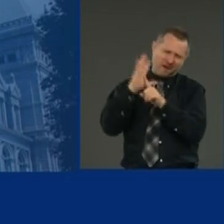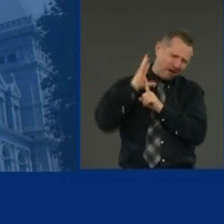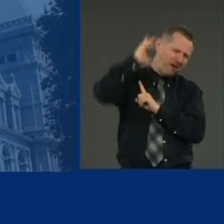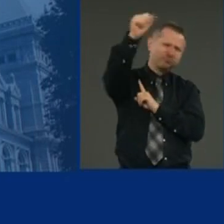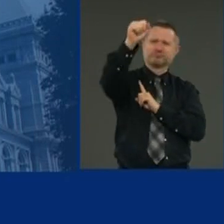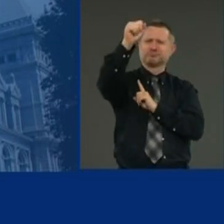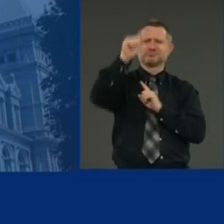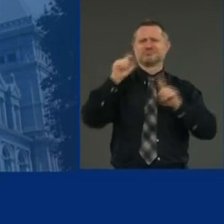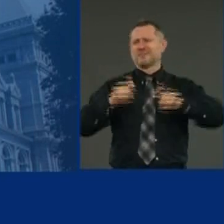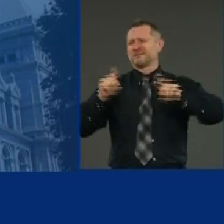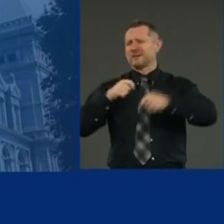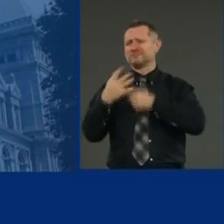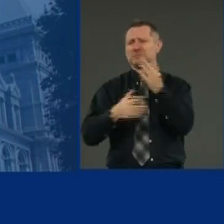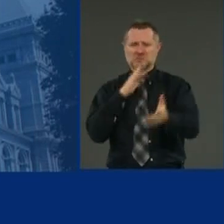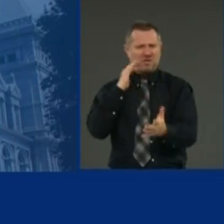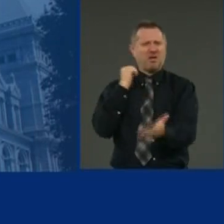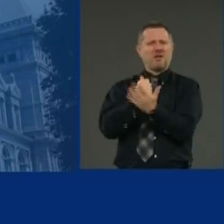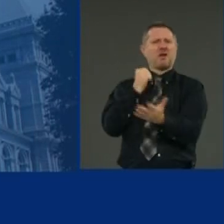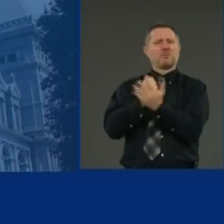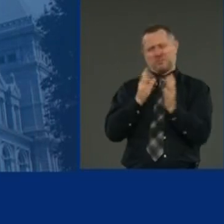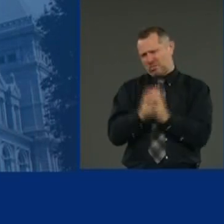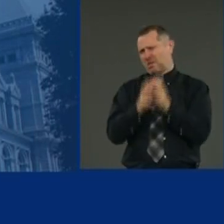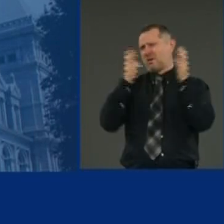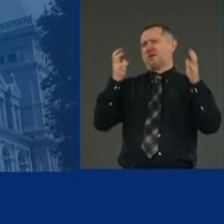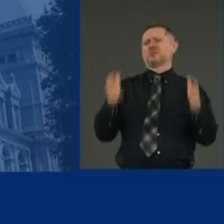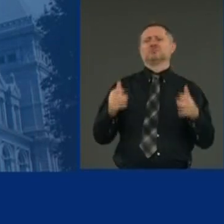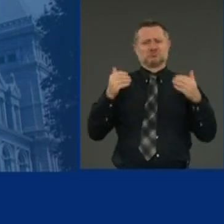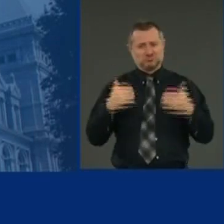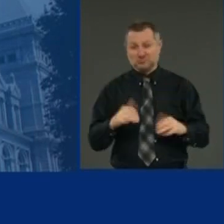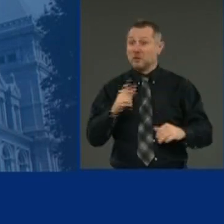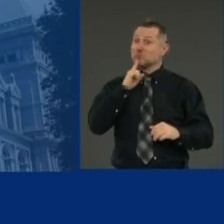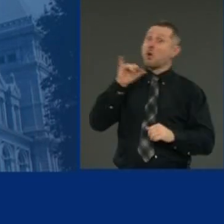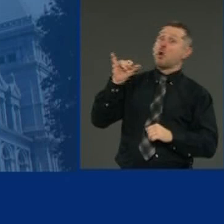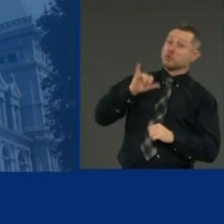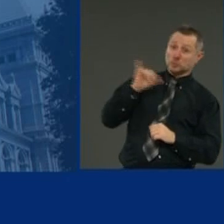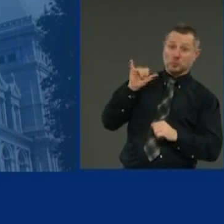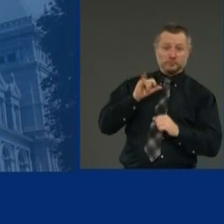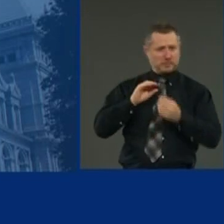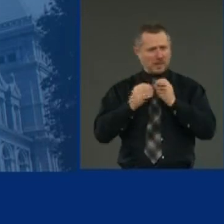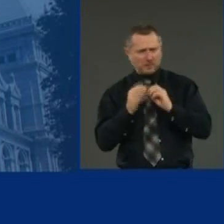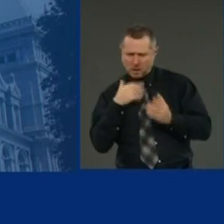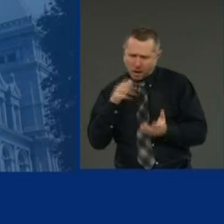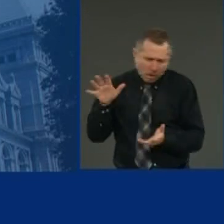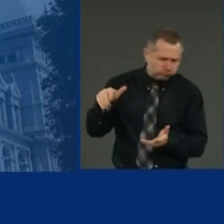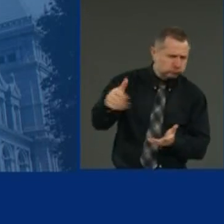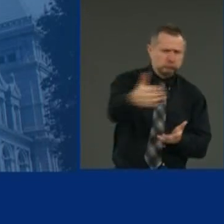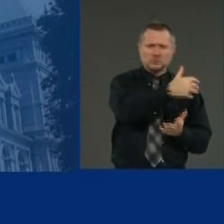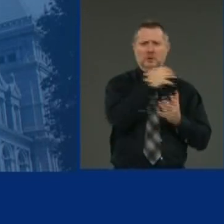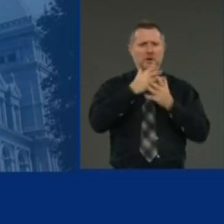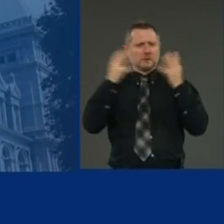WE TEST MORE THAN ANY COUNTRY ON THE GLOBE PER KA AT A AND THAT ISFUL IN A NUMBER OF WAYS.